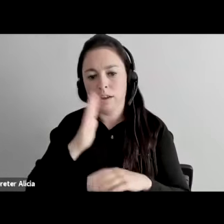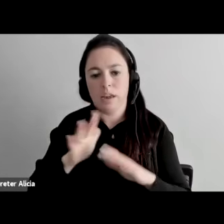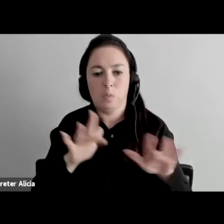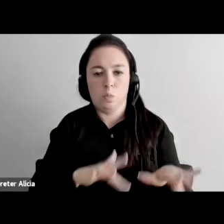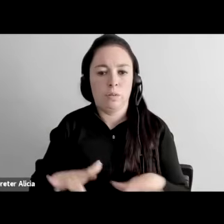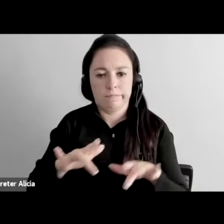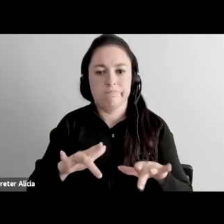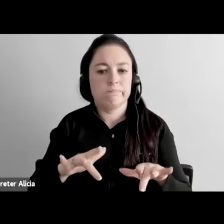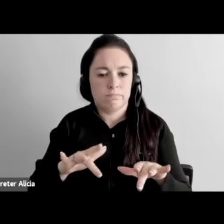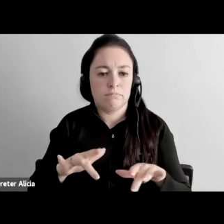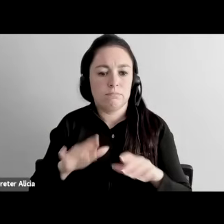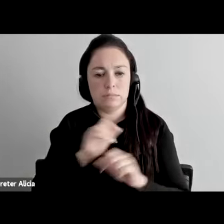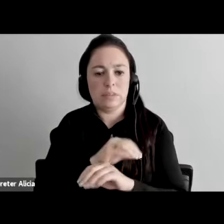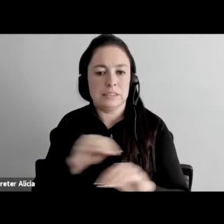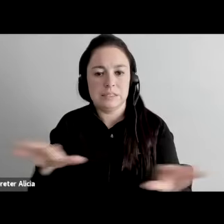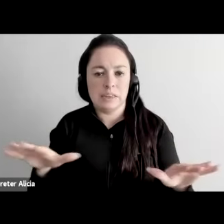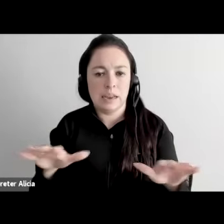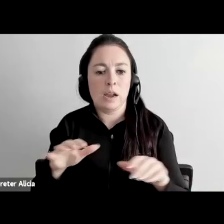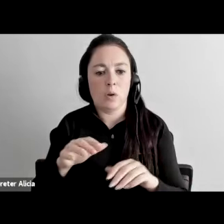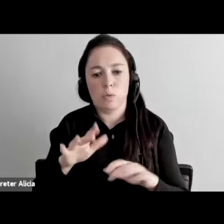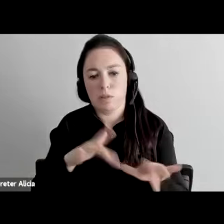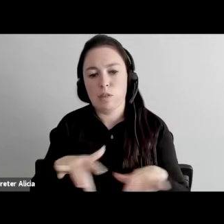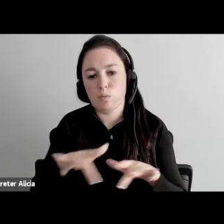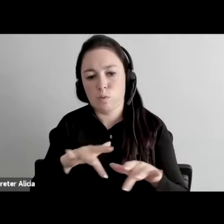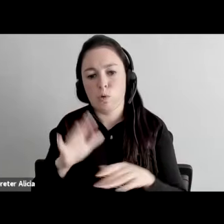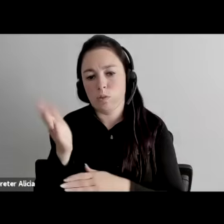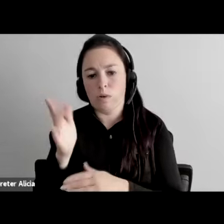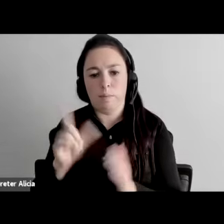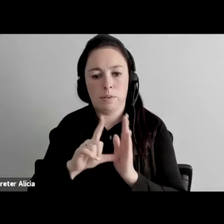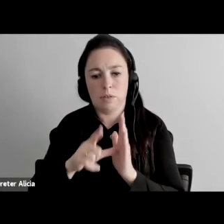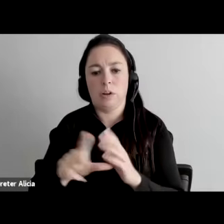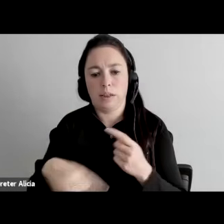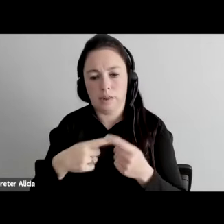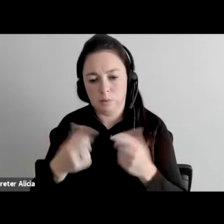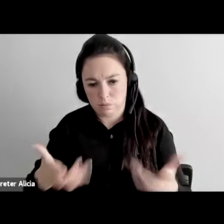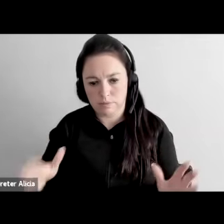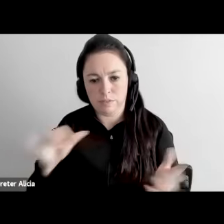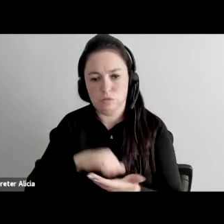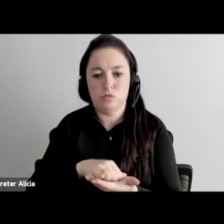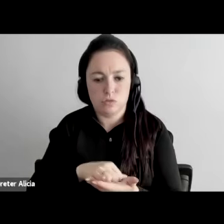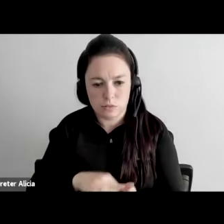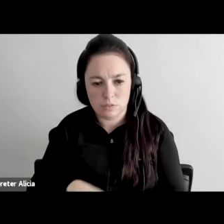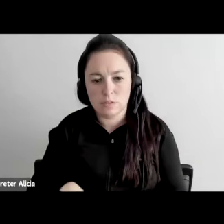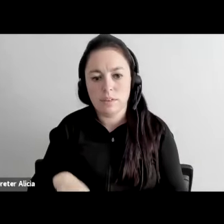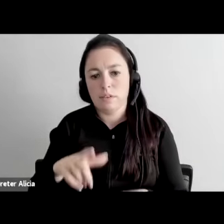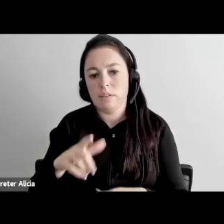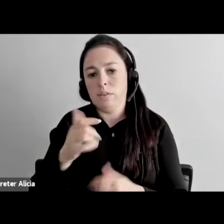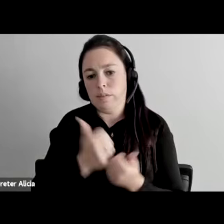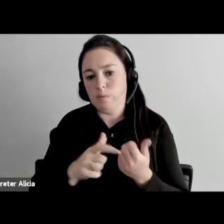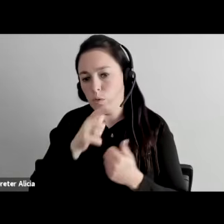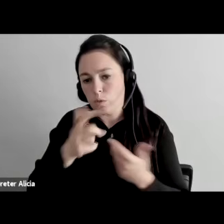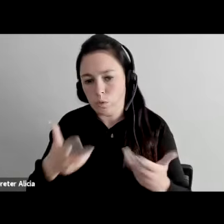will be sending out the recording of the webinar to everyone who registered once that recording is ready.